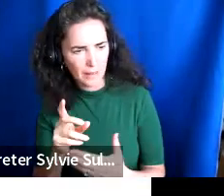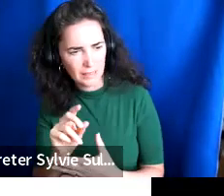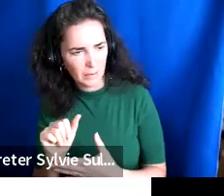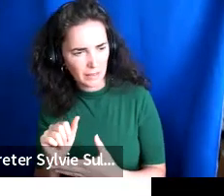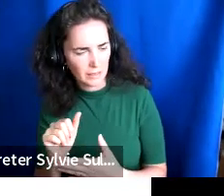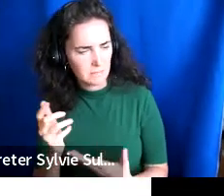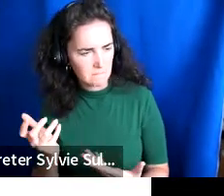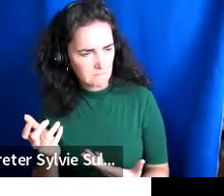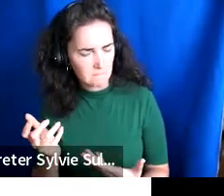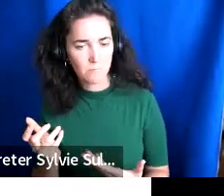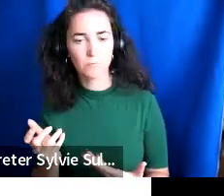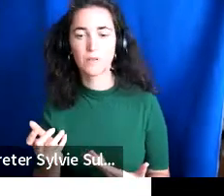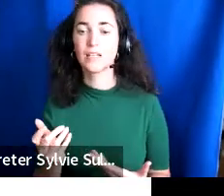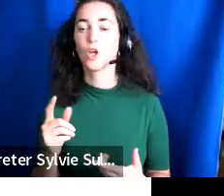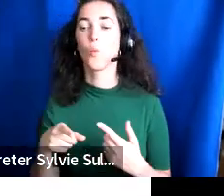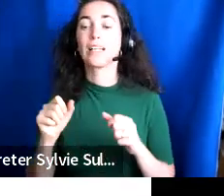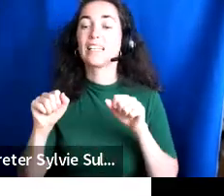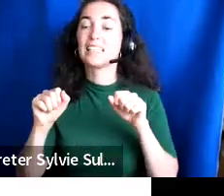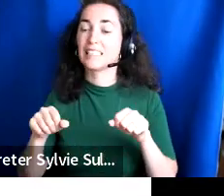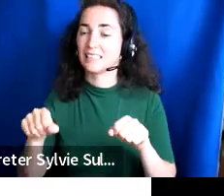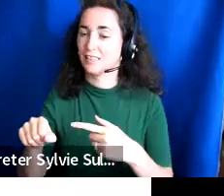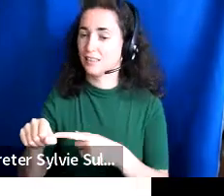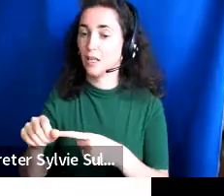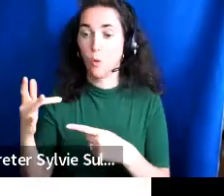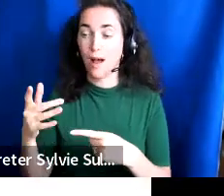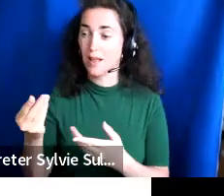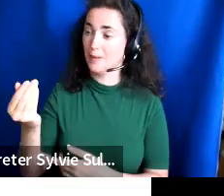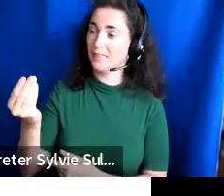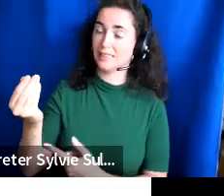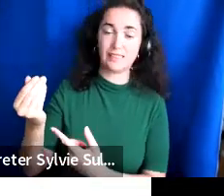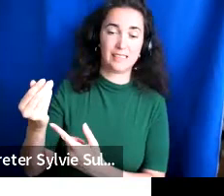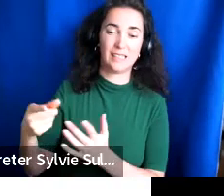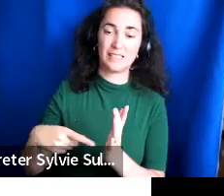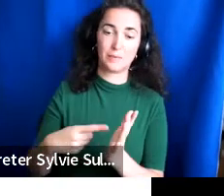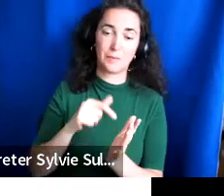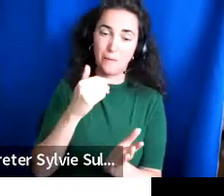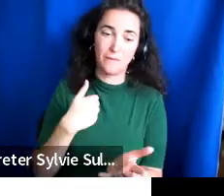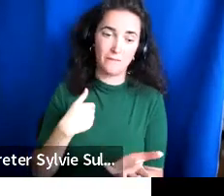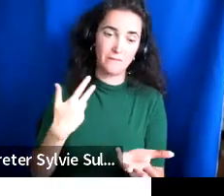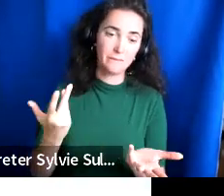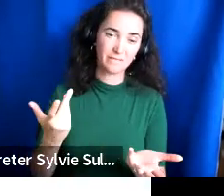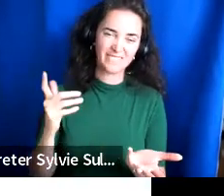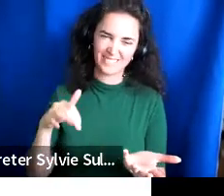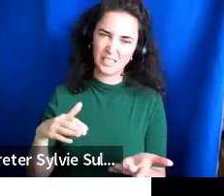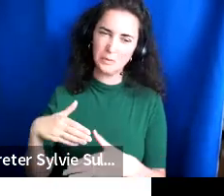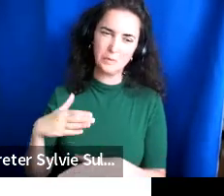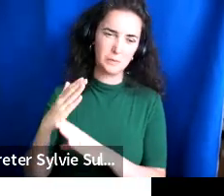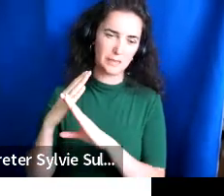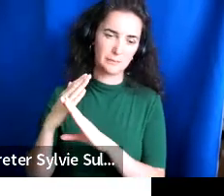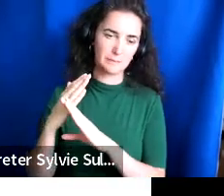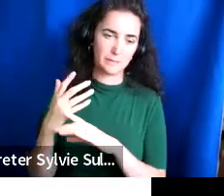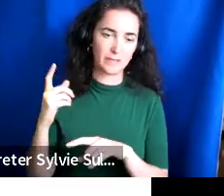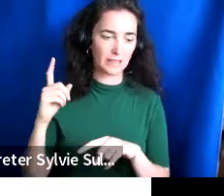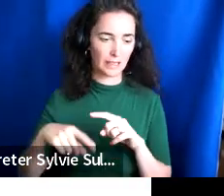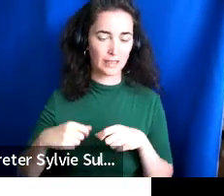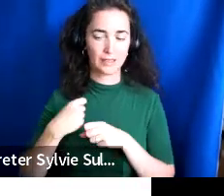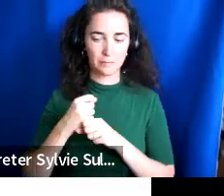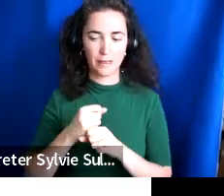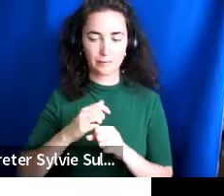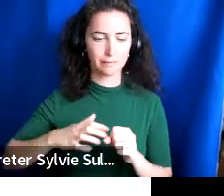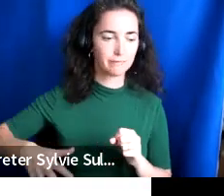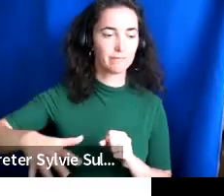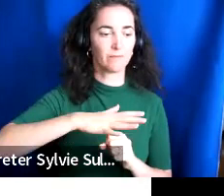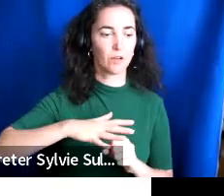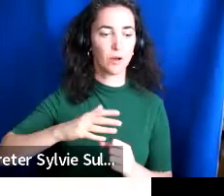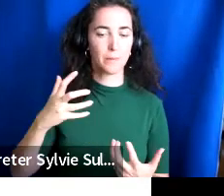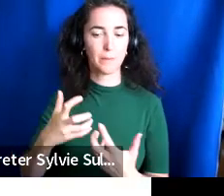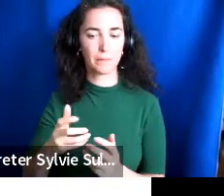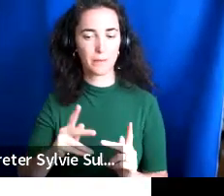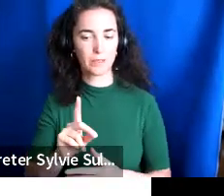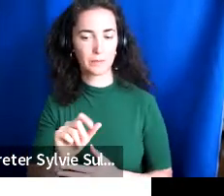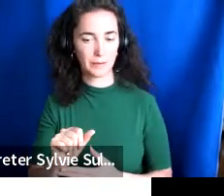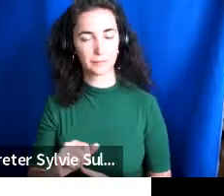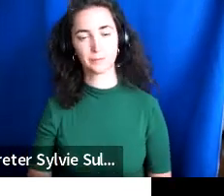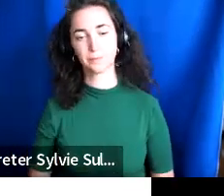So again, feasibility, because funding money becomes one of the biggest barriers to community friendly environment important.